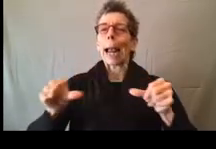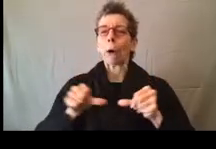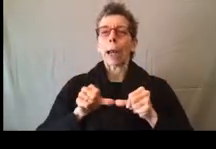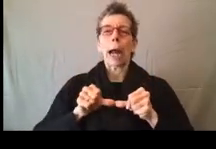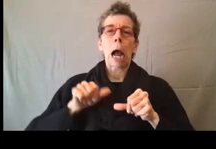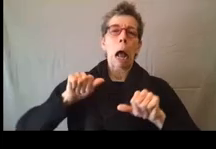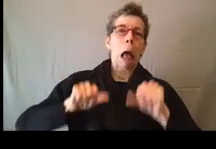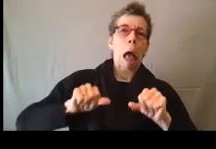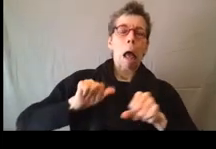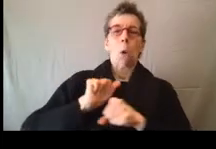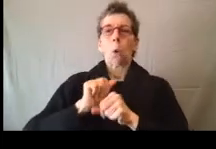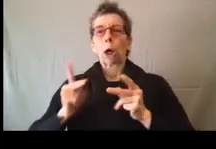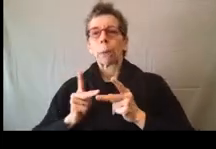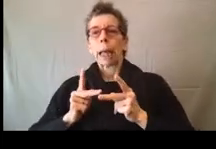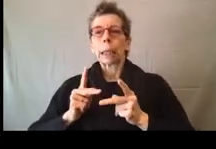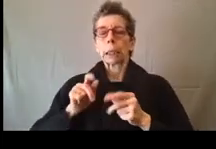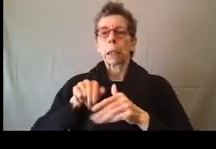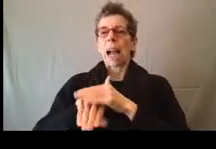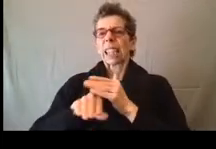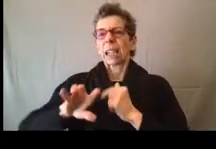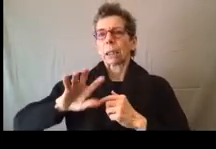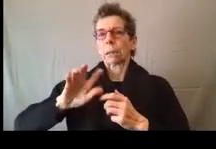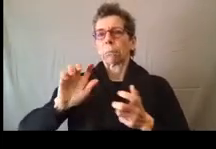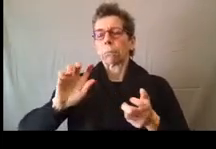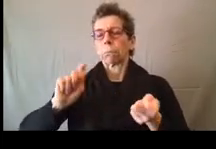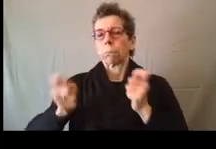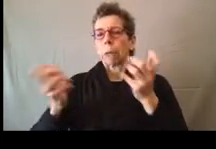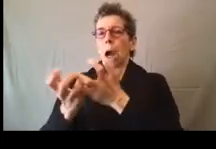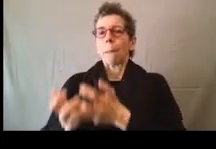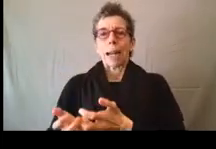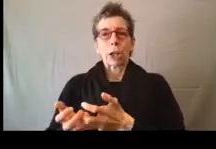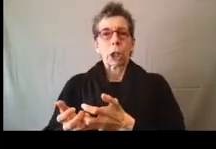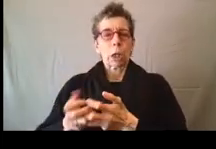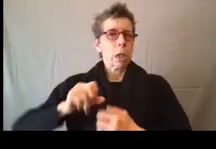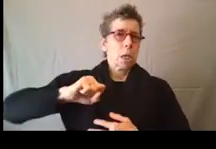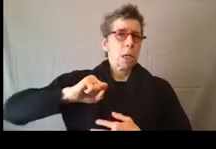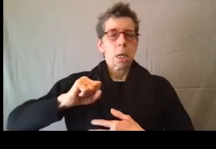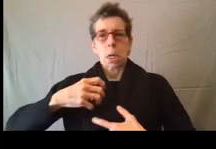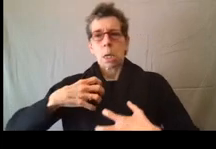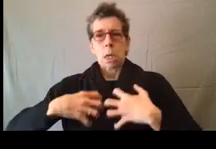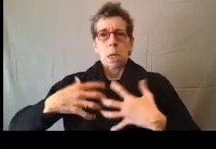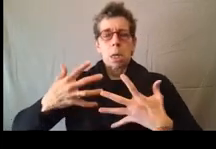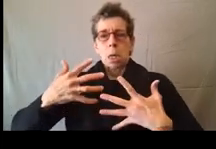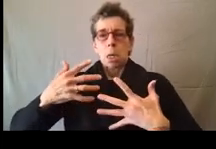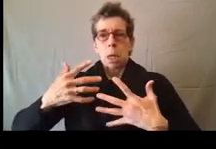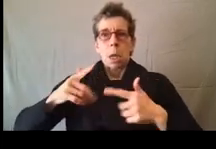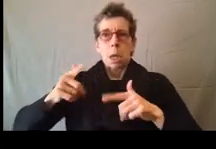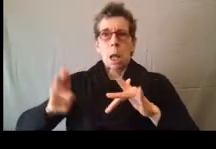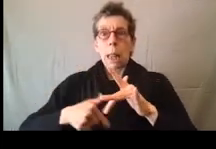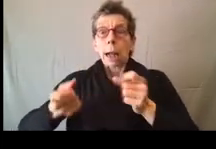workplace accommodations. Particularly as a result of workplace culture, lack of understanding,